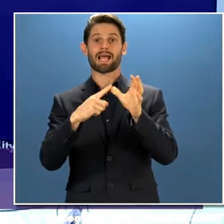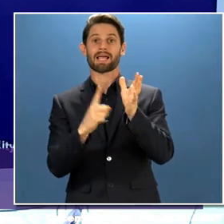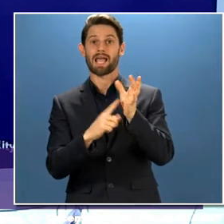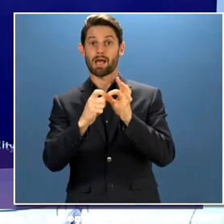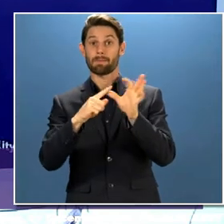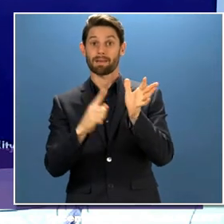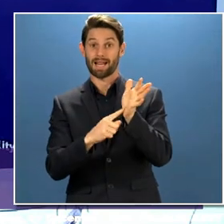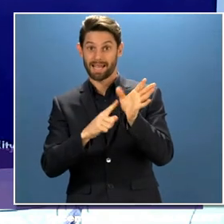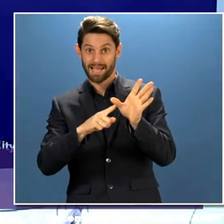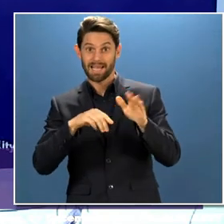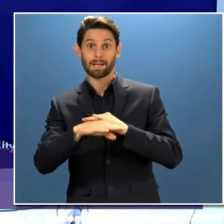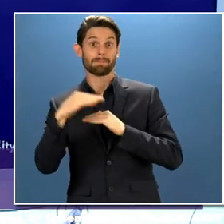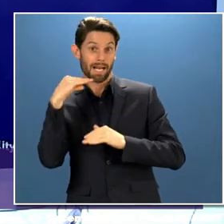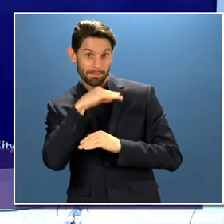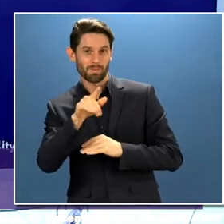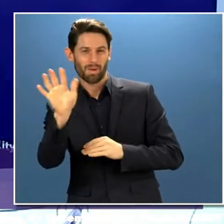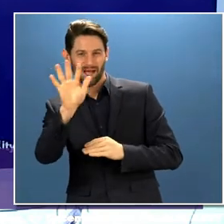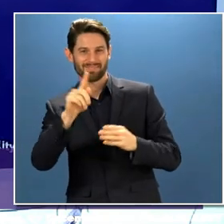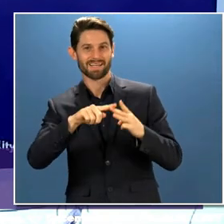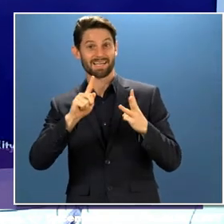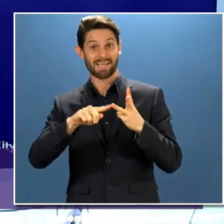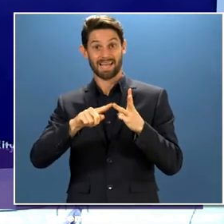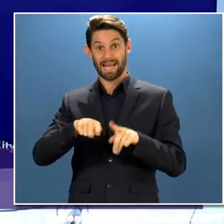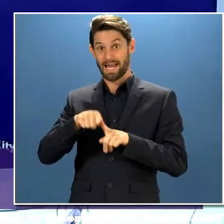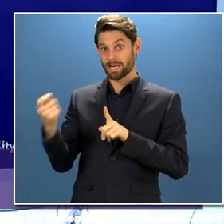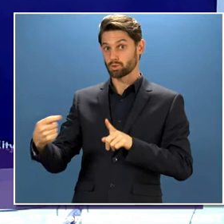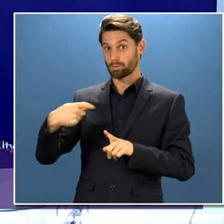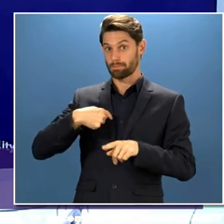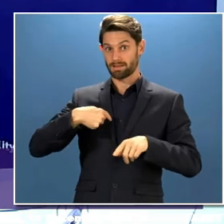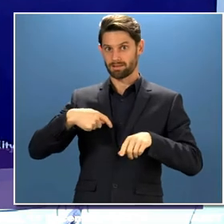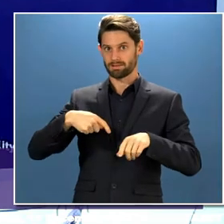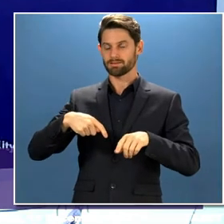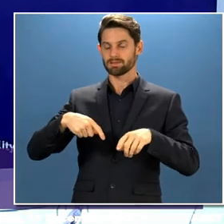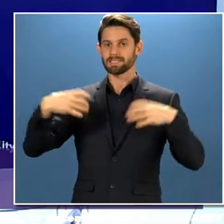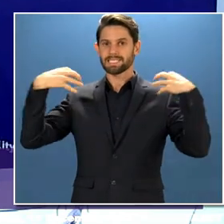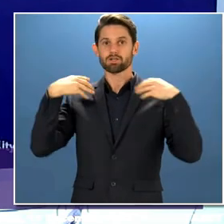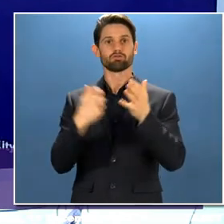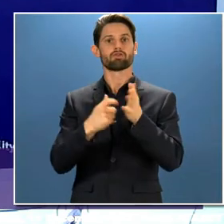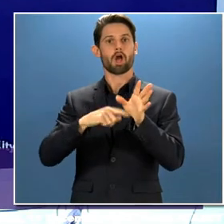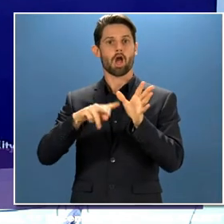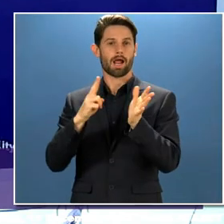waved, Commissioner Ryan is next to me but he doesn't need to wave, and we're both in Sydney.